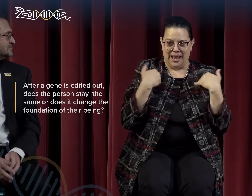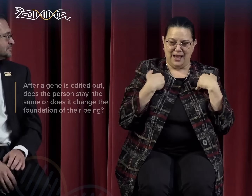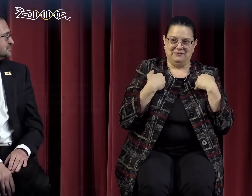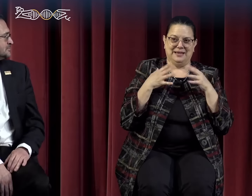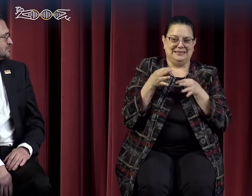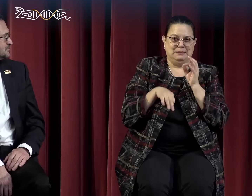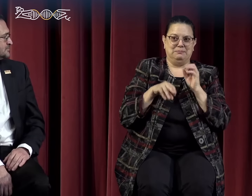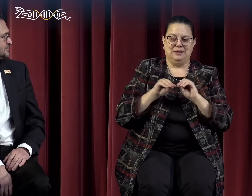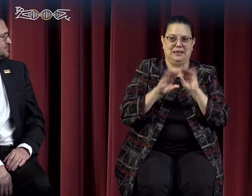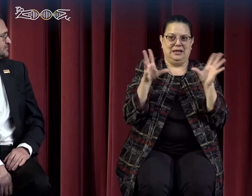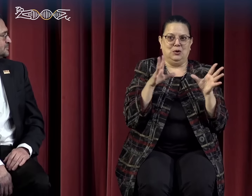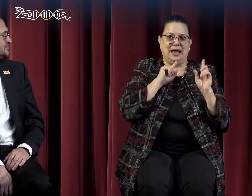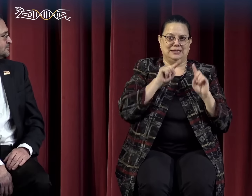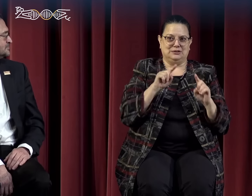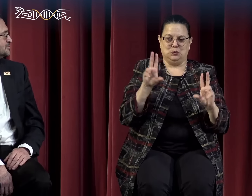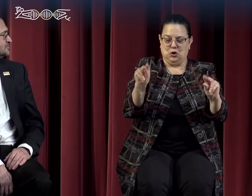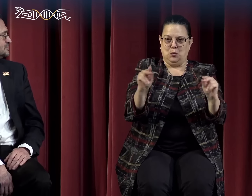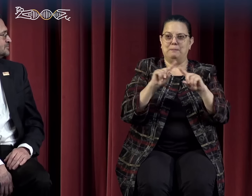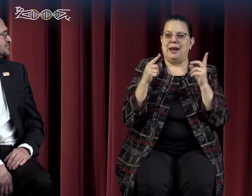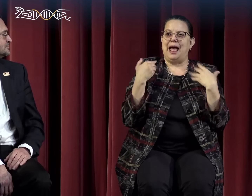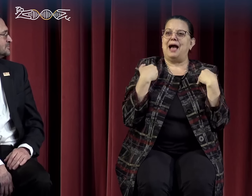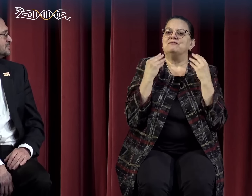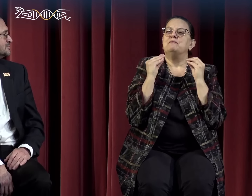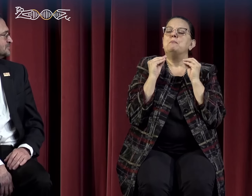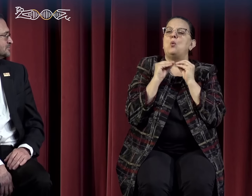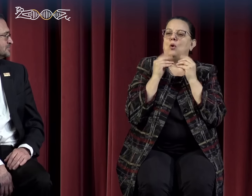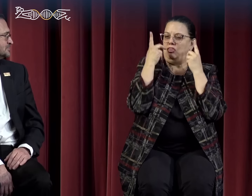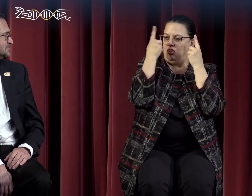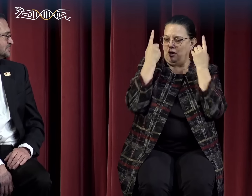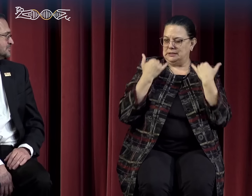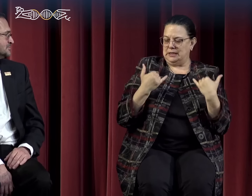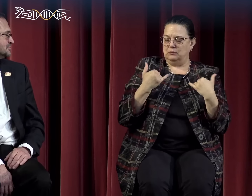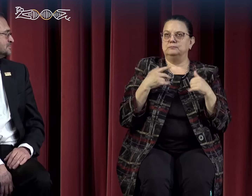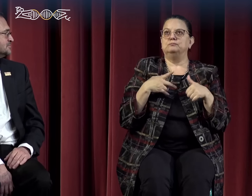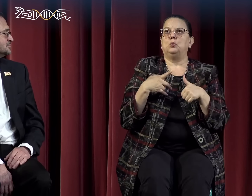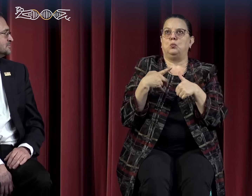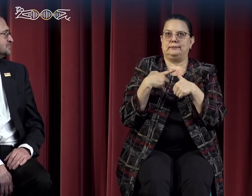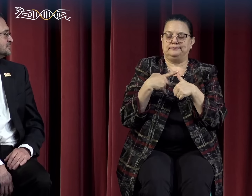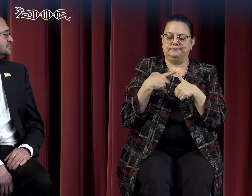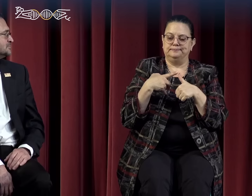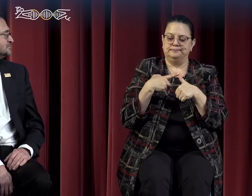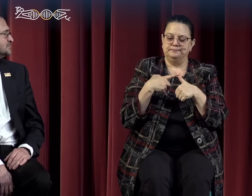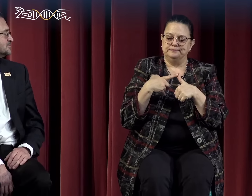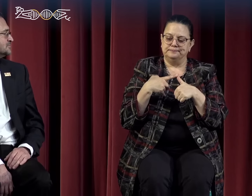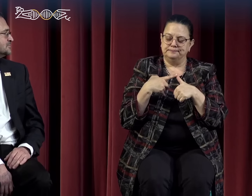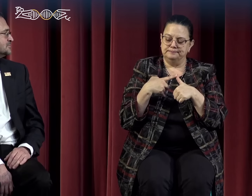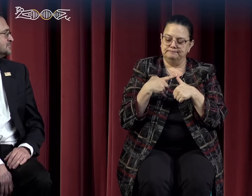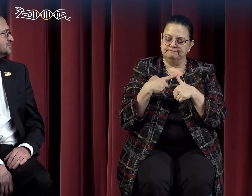And it's something I've been thinking about for decades.